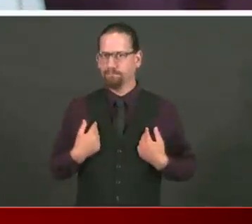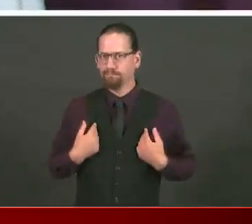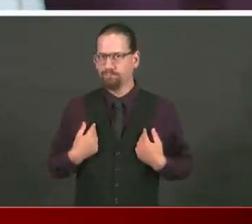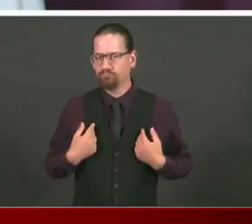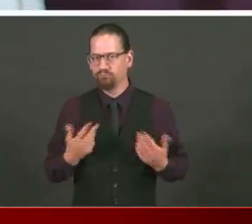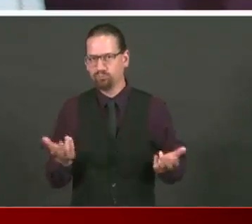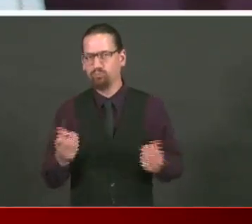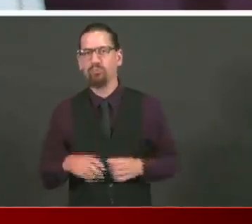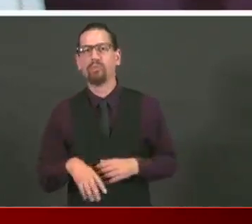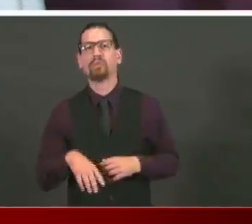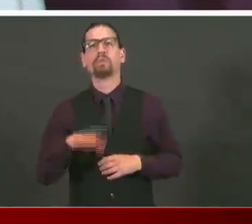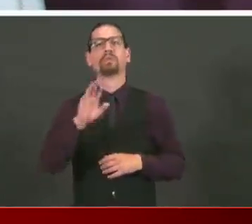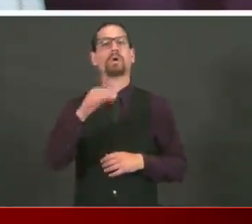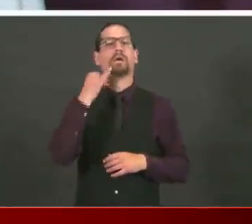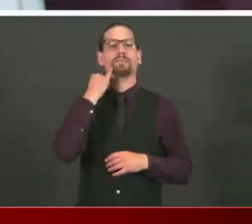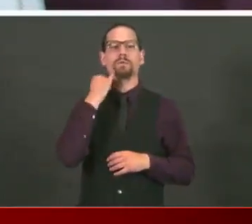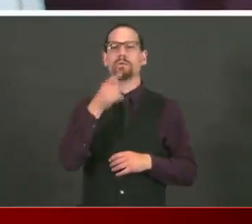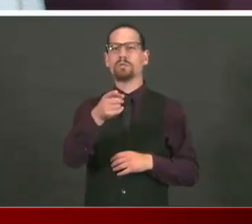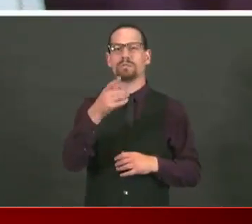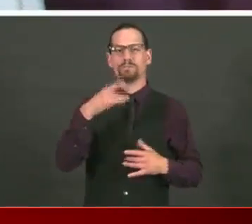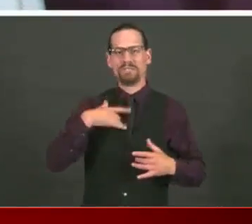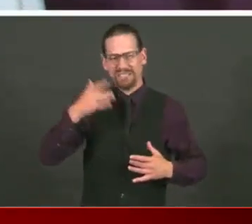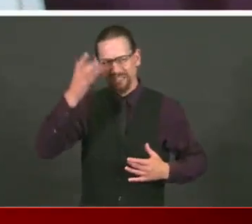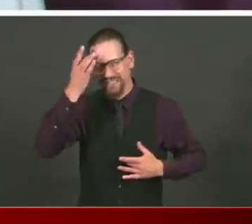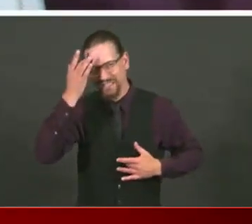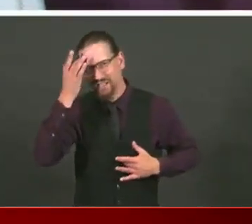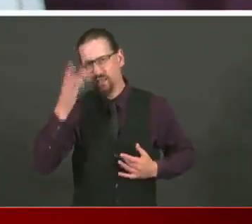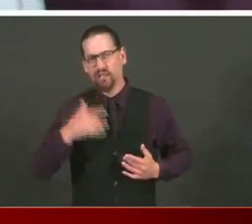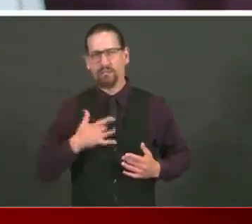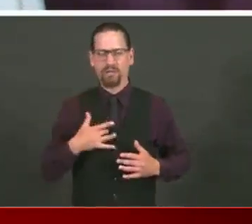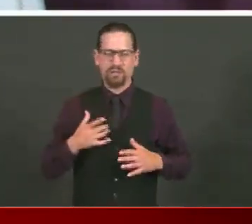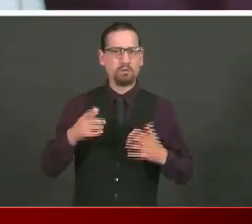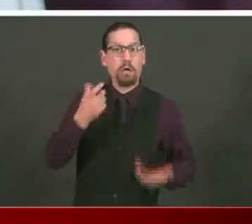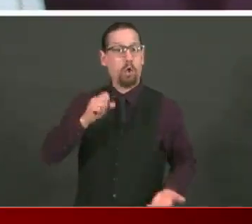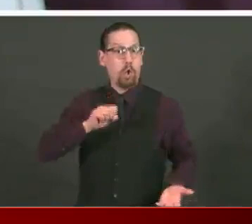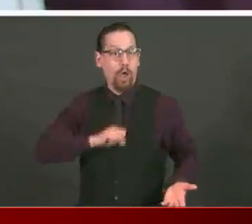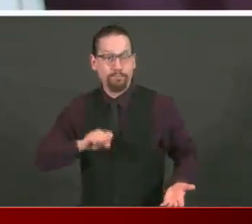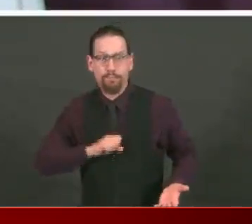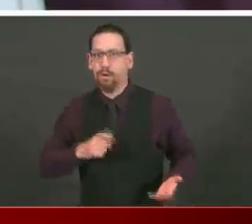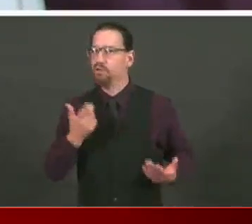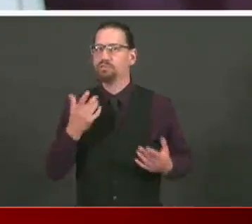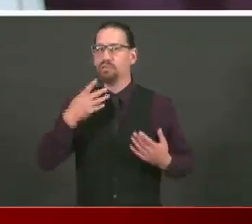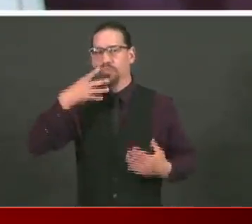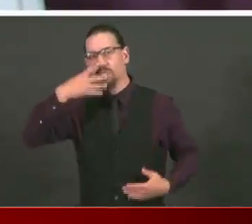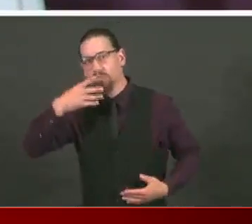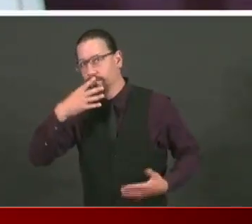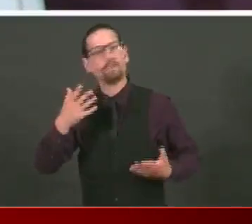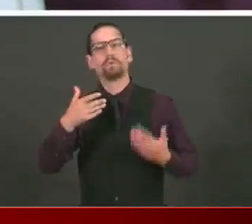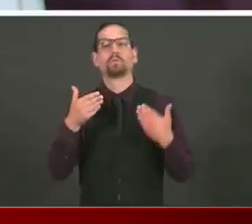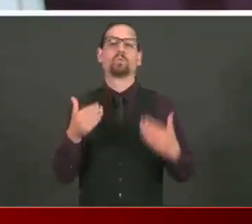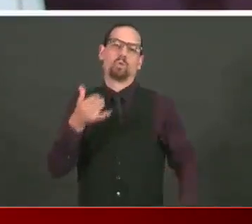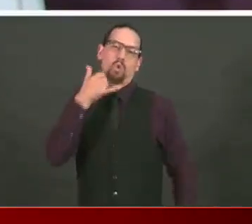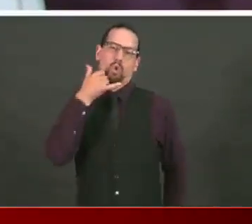THIS IS A CHANGE AND I JUST WANT TO LET EVERYBODY KNOW. IF YOU FEEL SICK, CALL YOUR DOCTOR. YOUR DOCTOR CAN GET YOU TO A